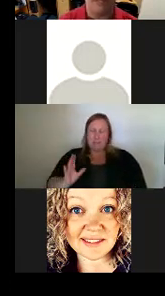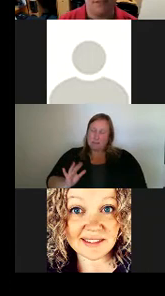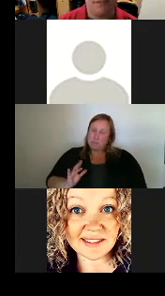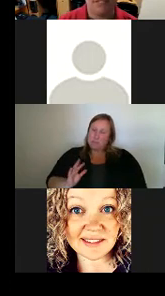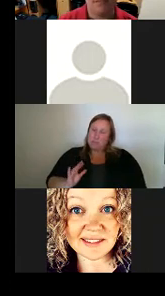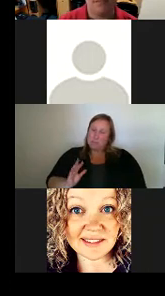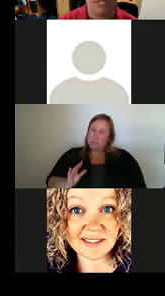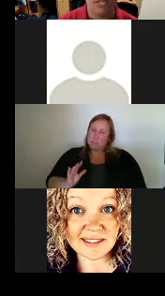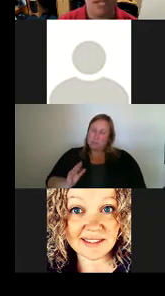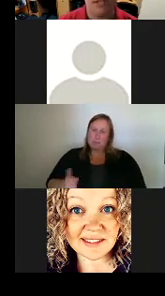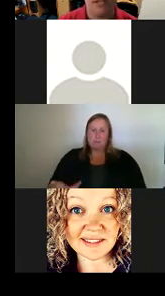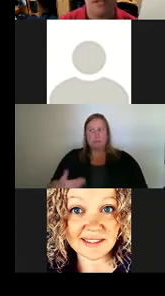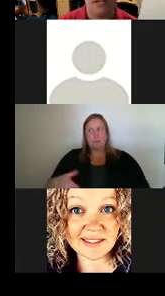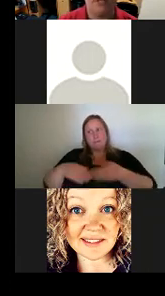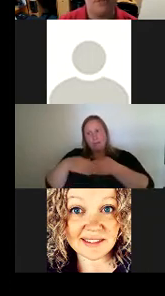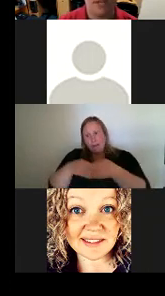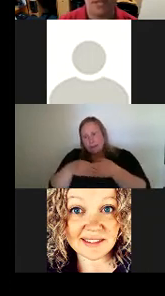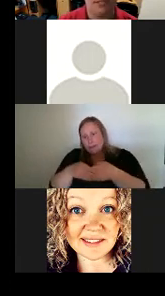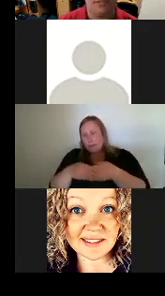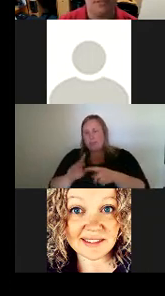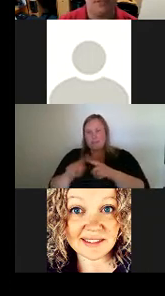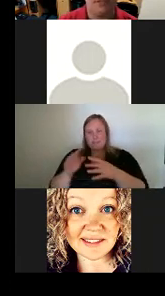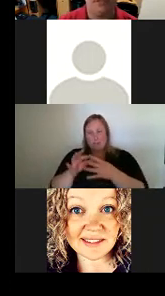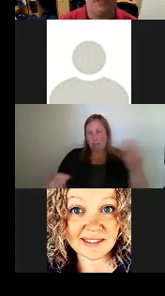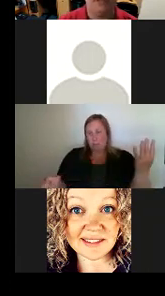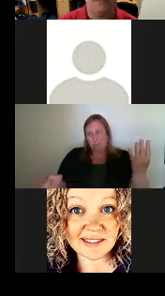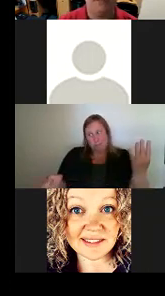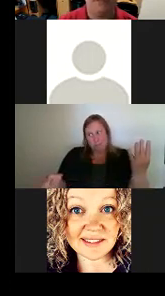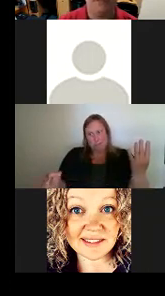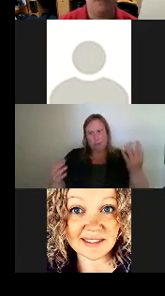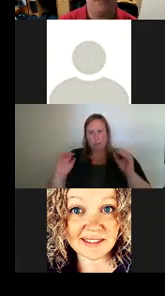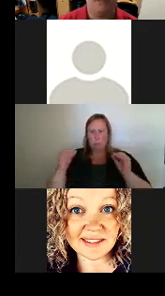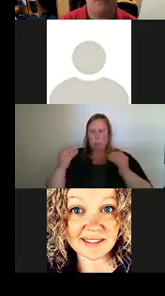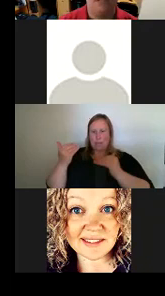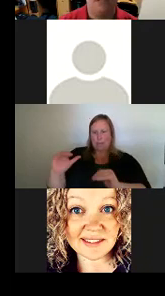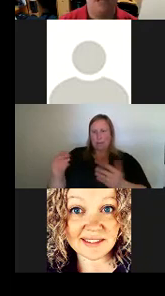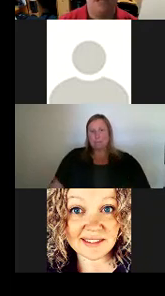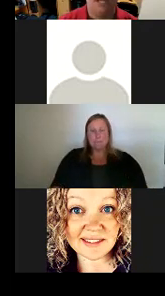THE FLEXIBILITY AND OPTIONS IS ENDLESS.